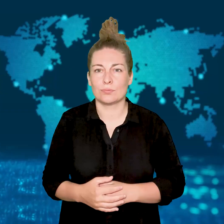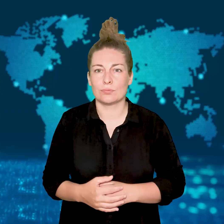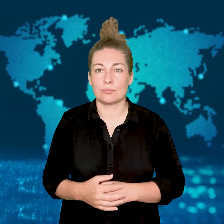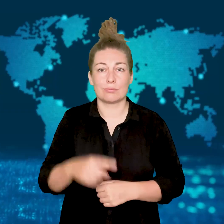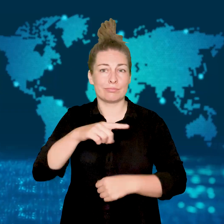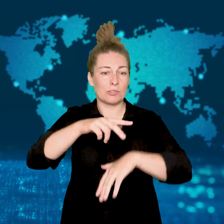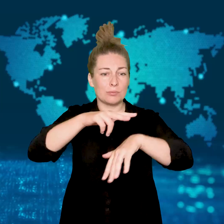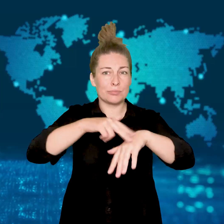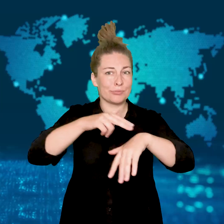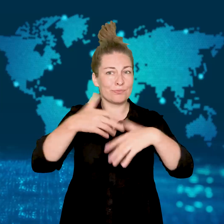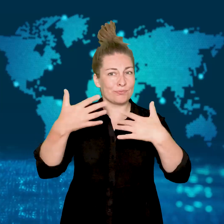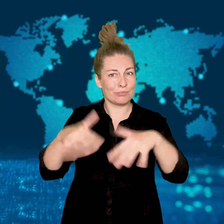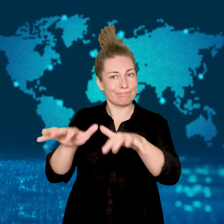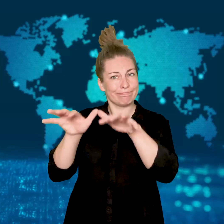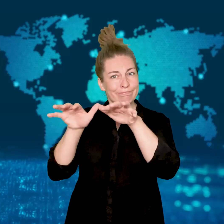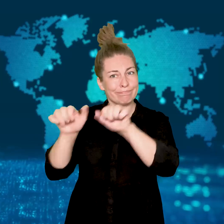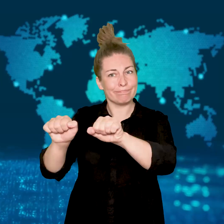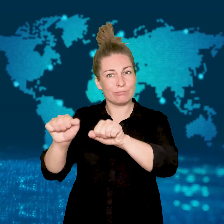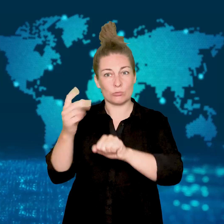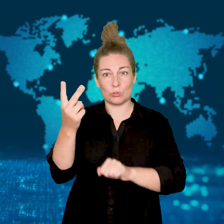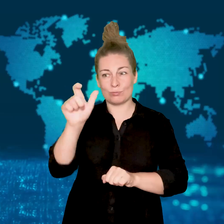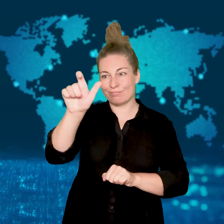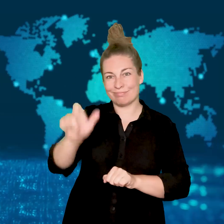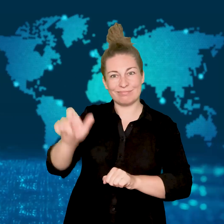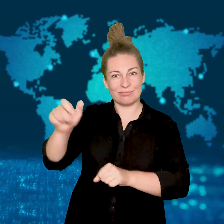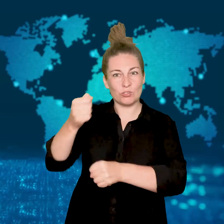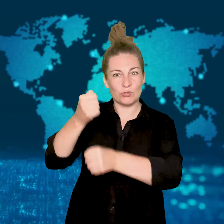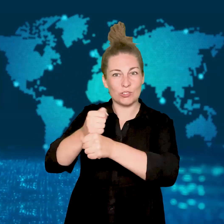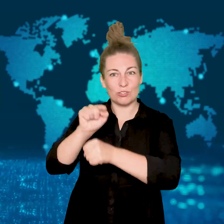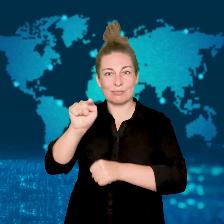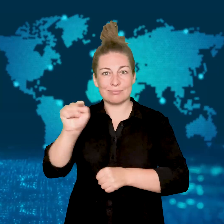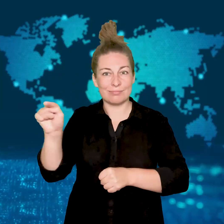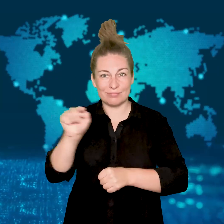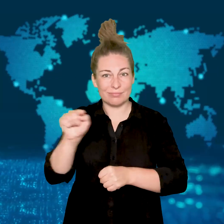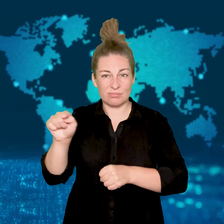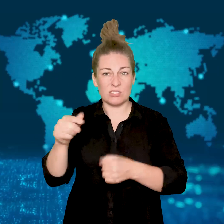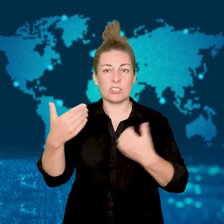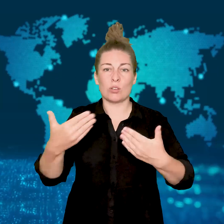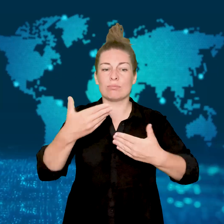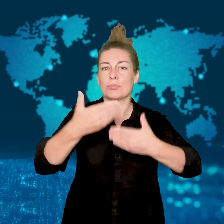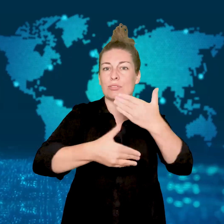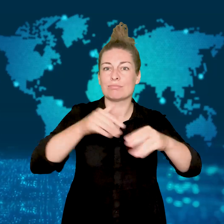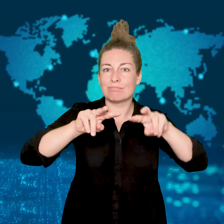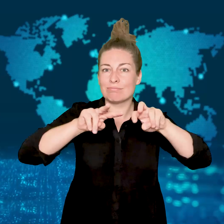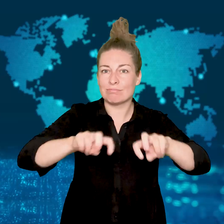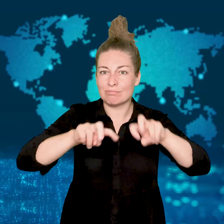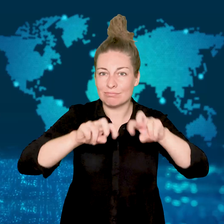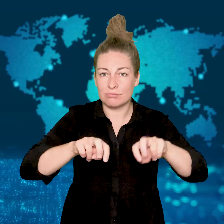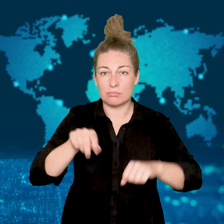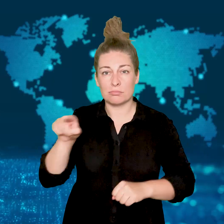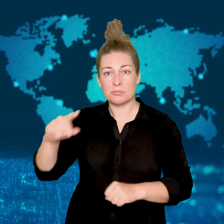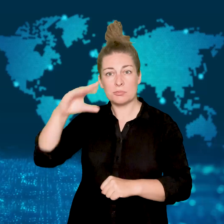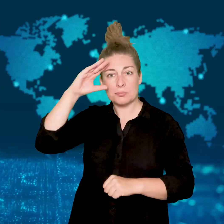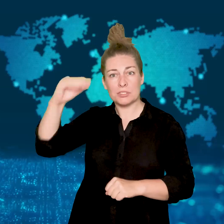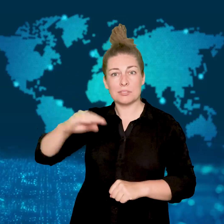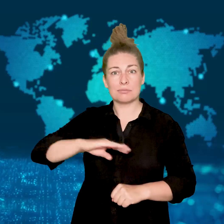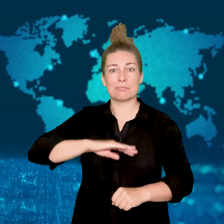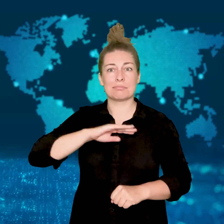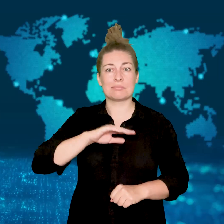The two people are being held while an investigation takes place.